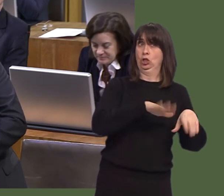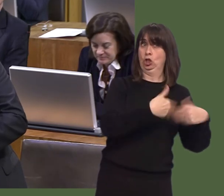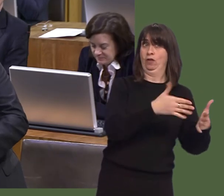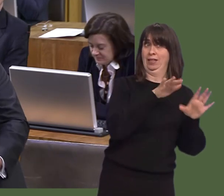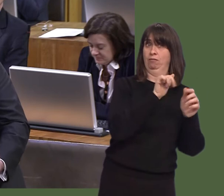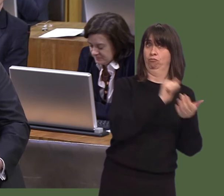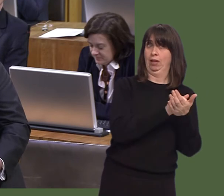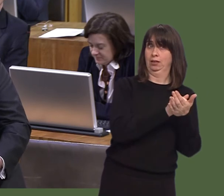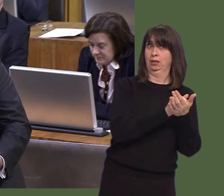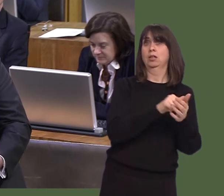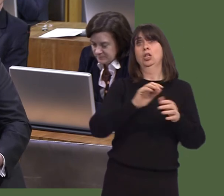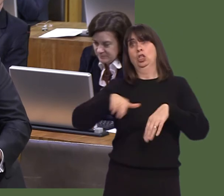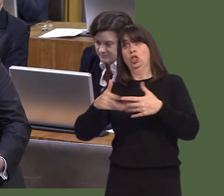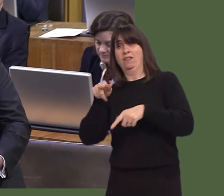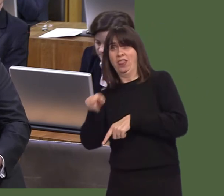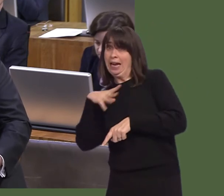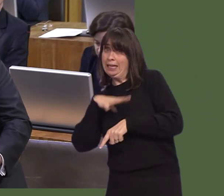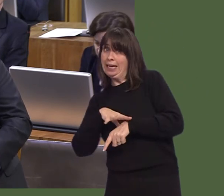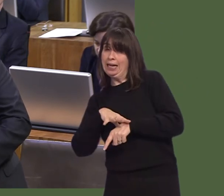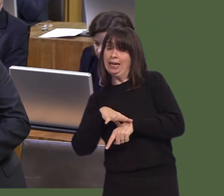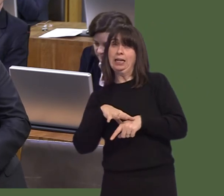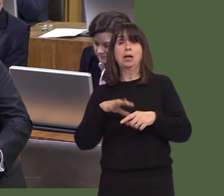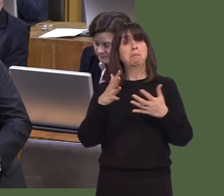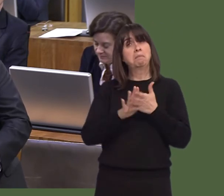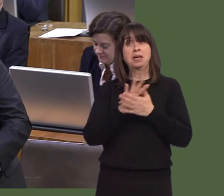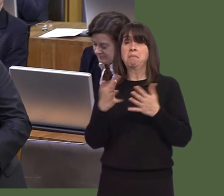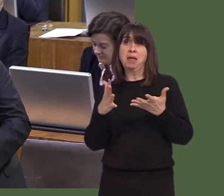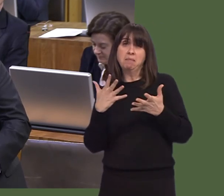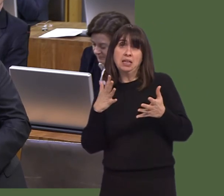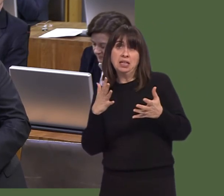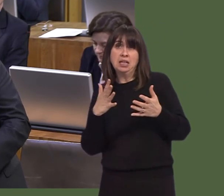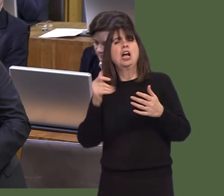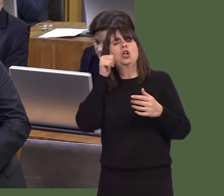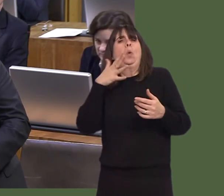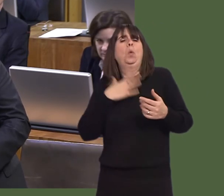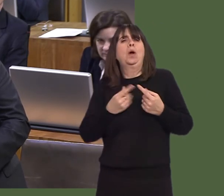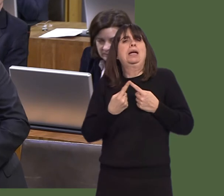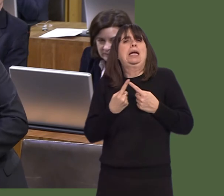having this discussion before; we could have prevented the privatisation of the probation service.